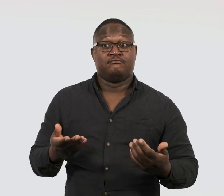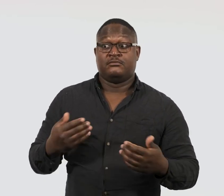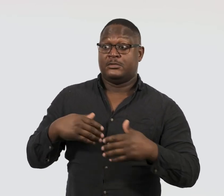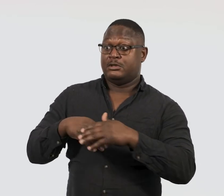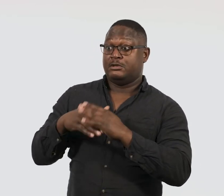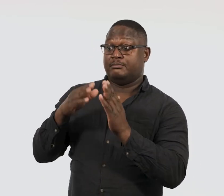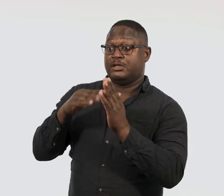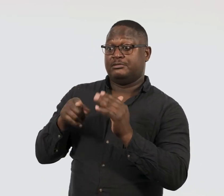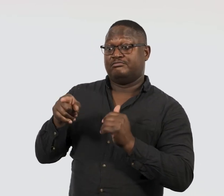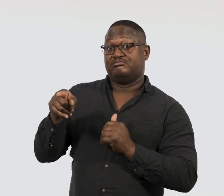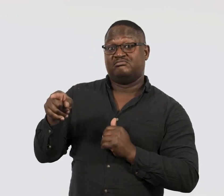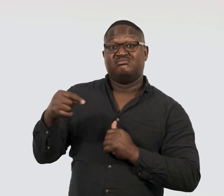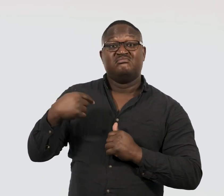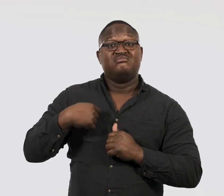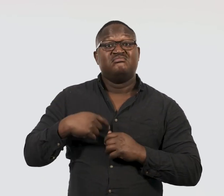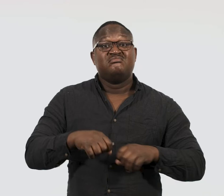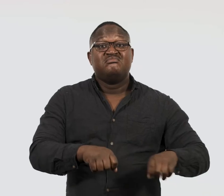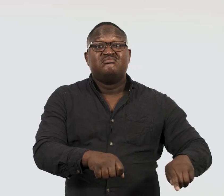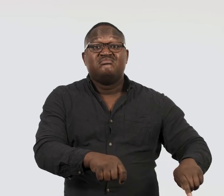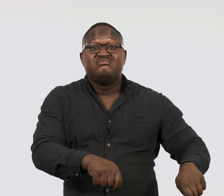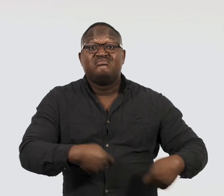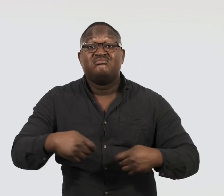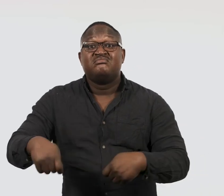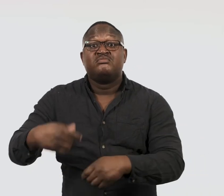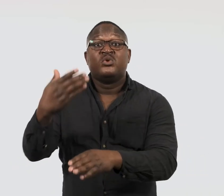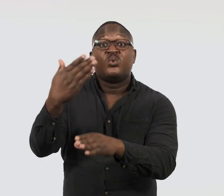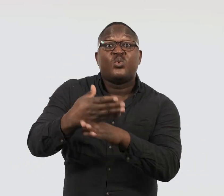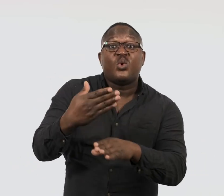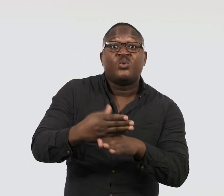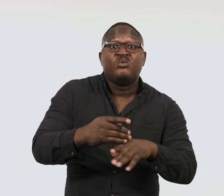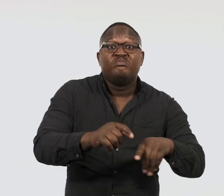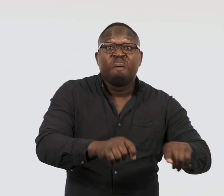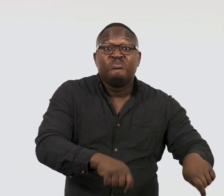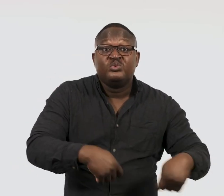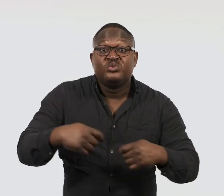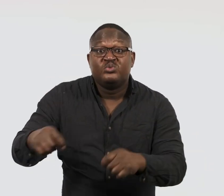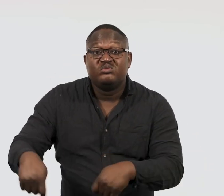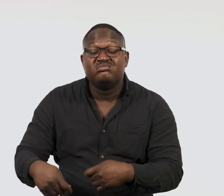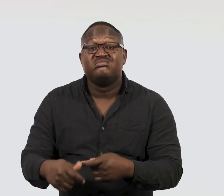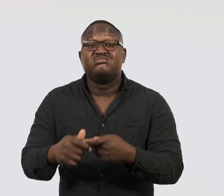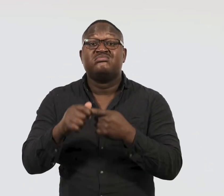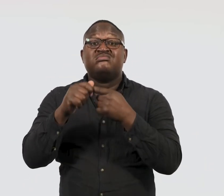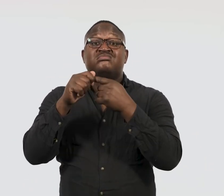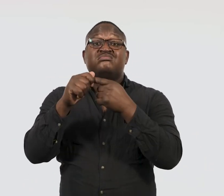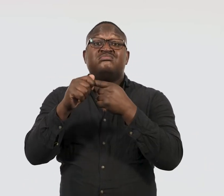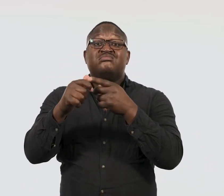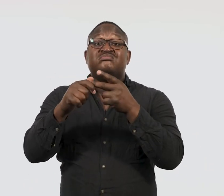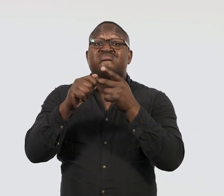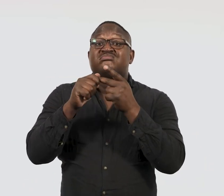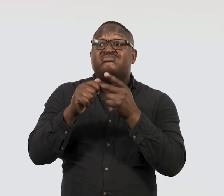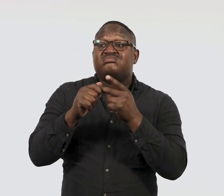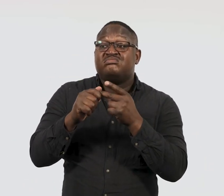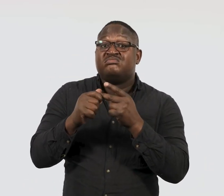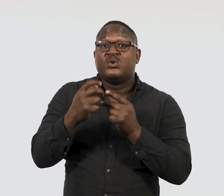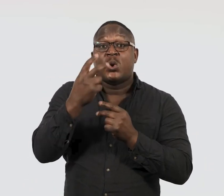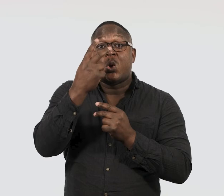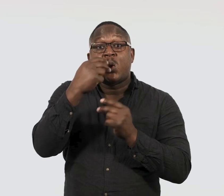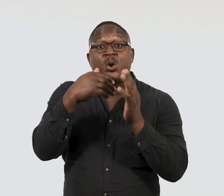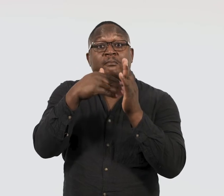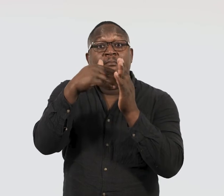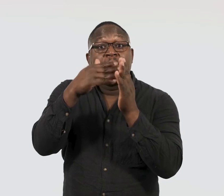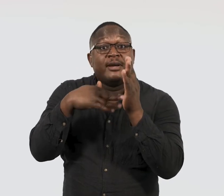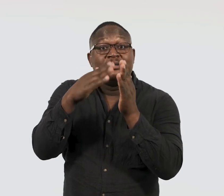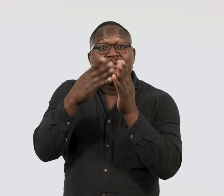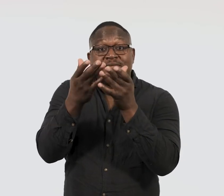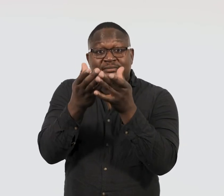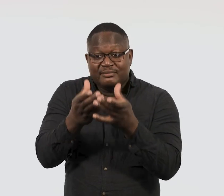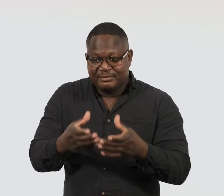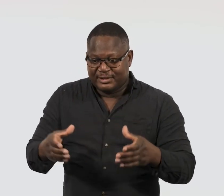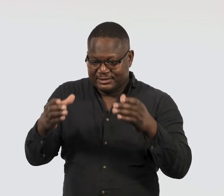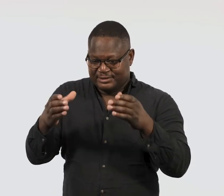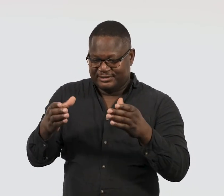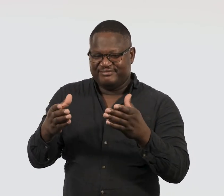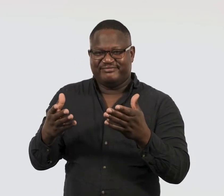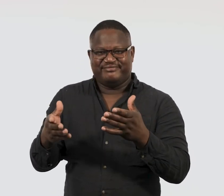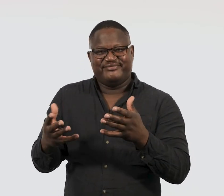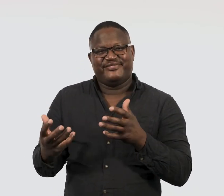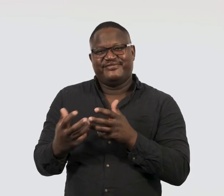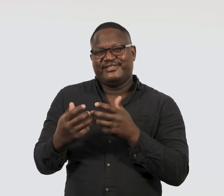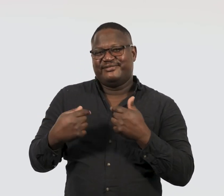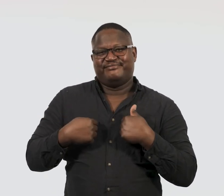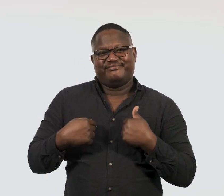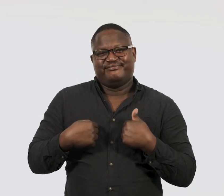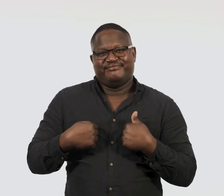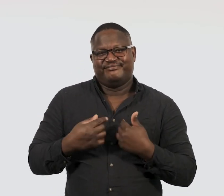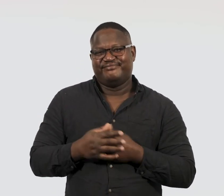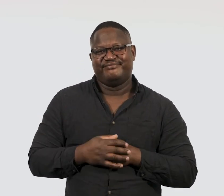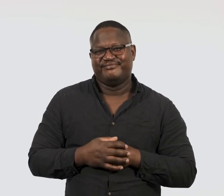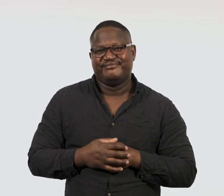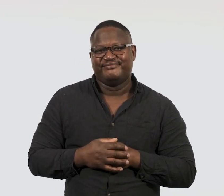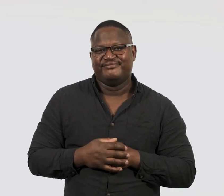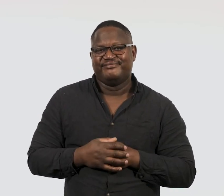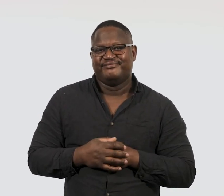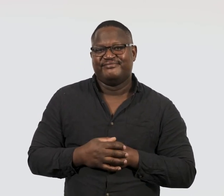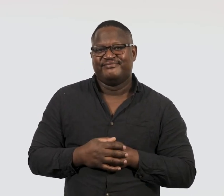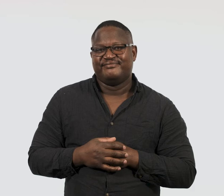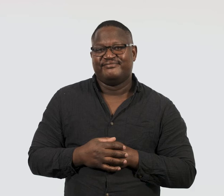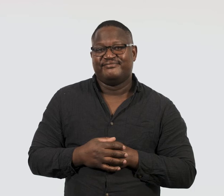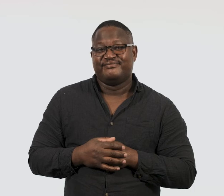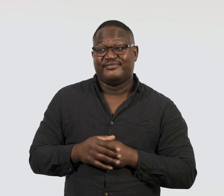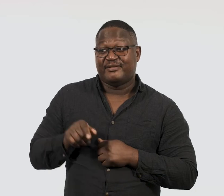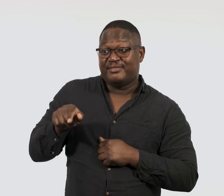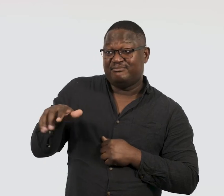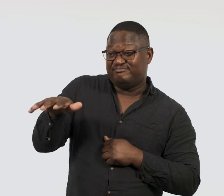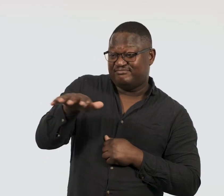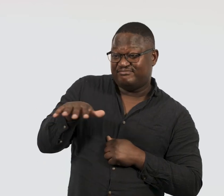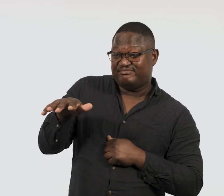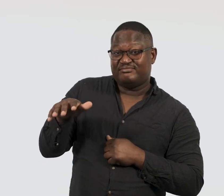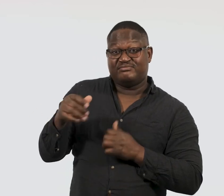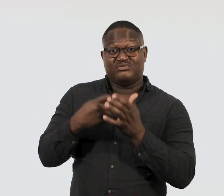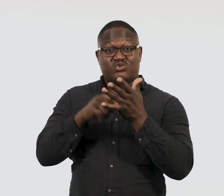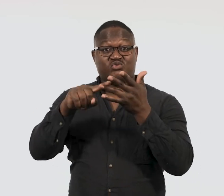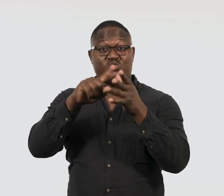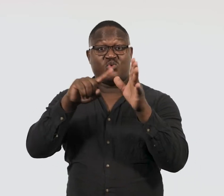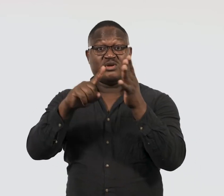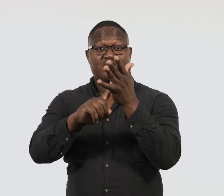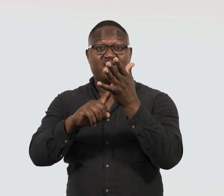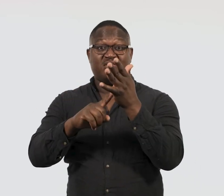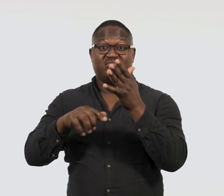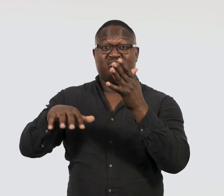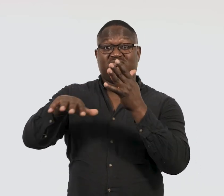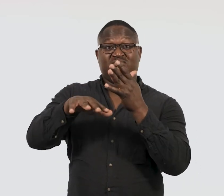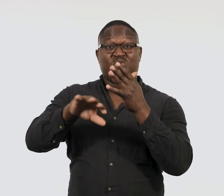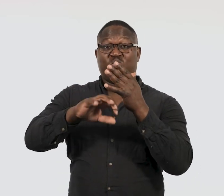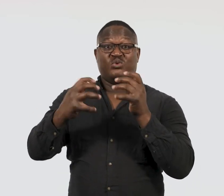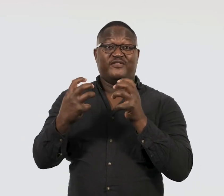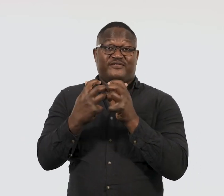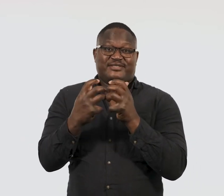‘My studio workboots and the old paint buckets are a bit like me – totally out of place in this formal setting.